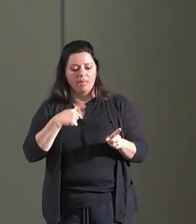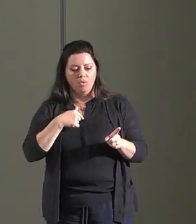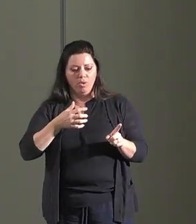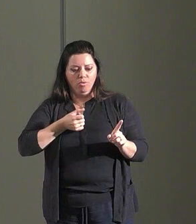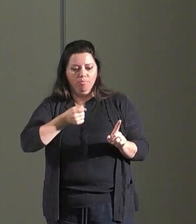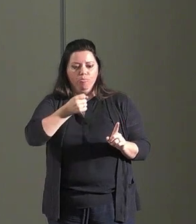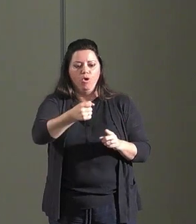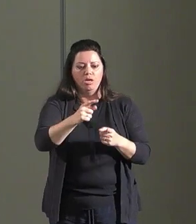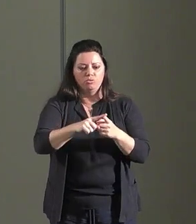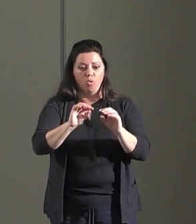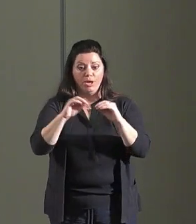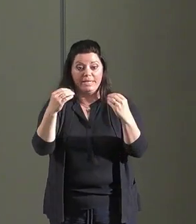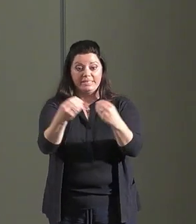that got in trouble. .